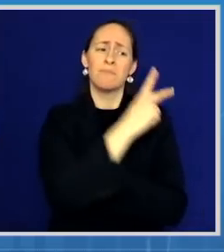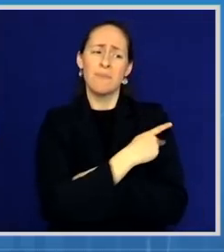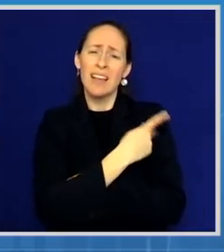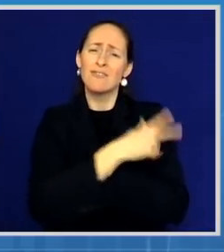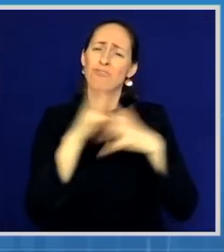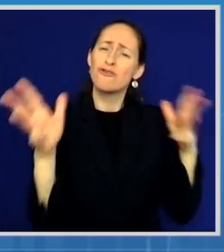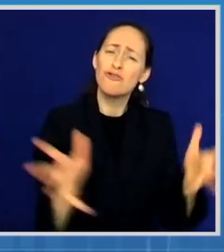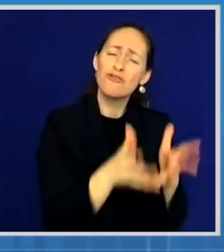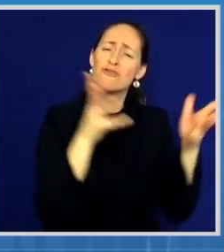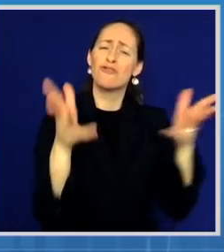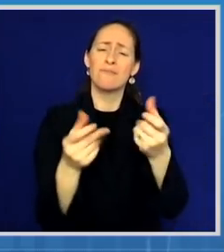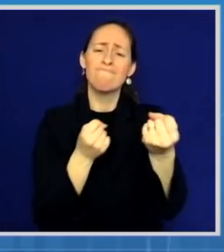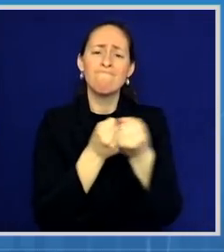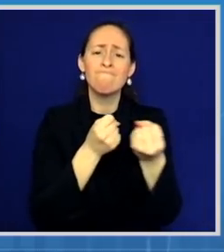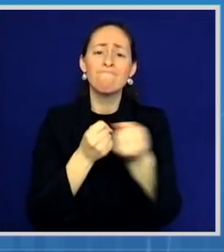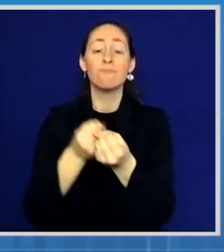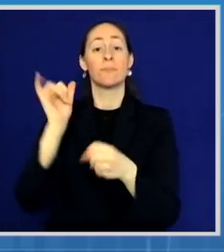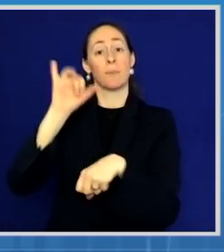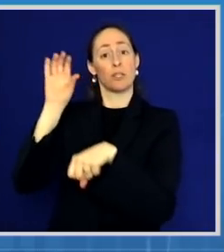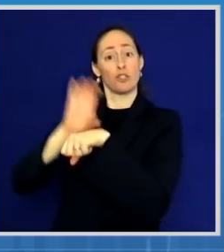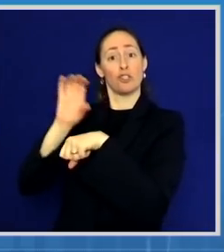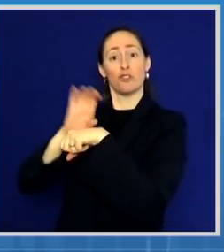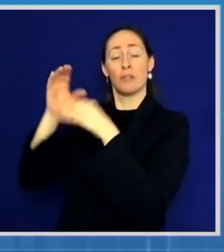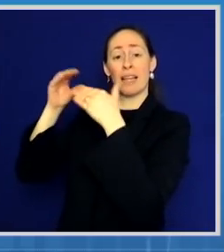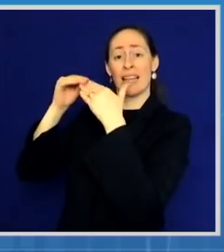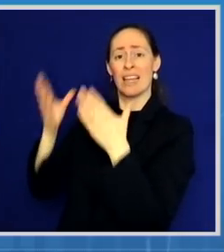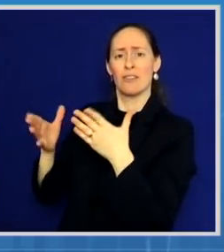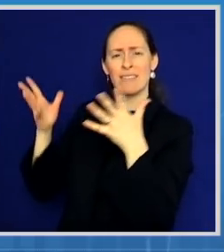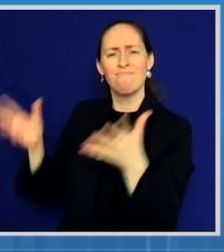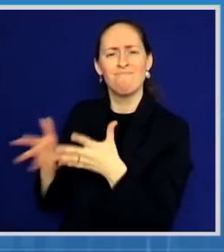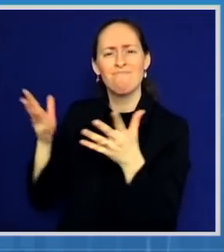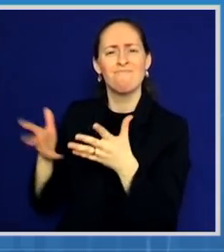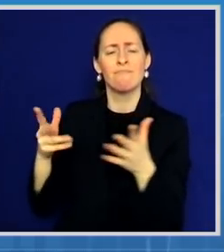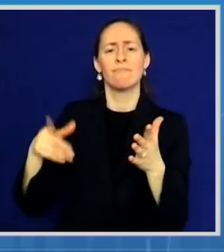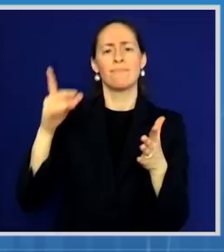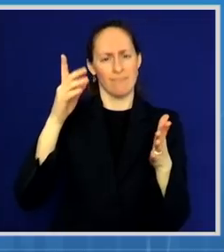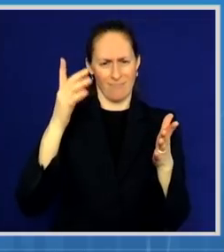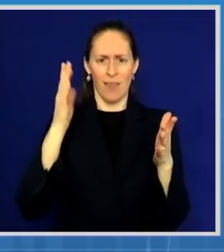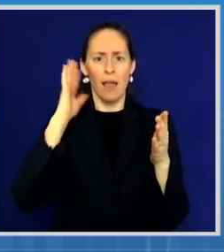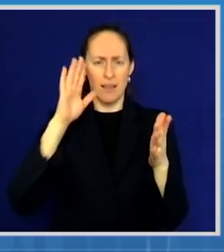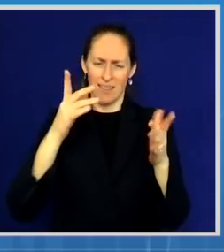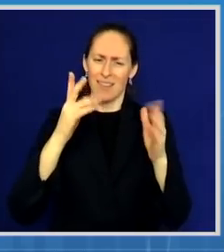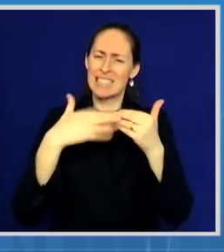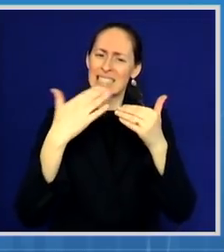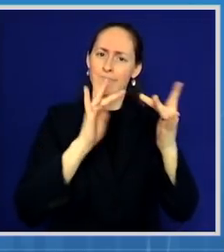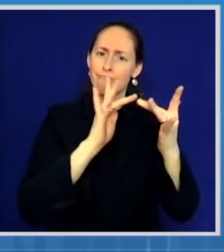recognizing how easily rumors can spread and reaching out to their congregants with the truth about vaccines.